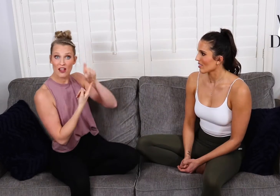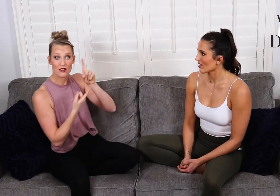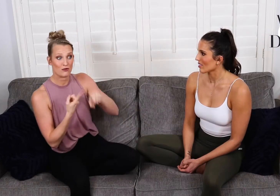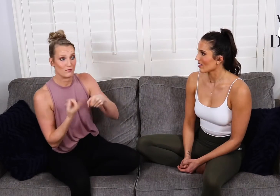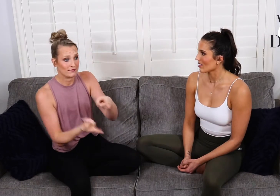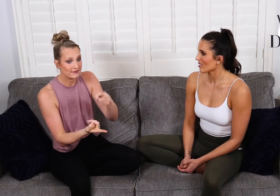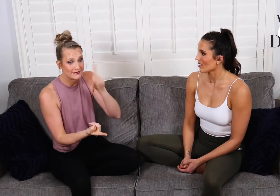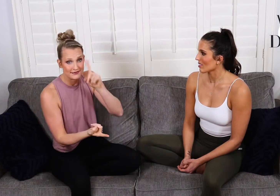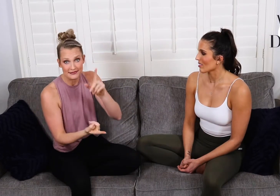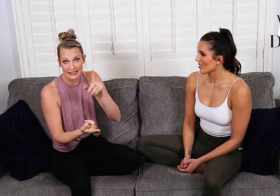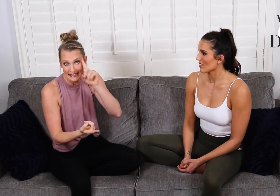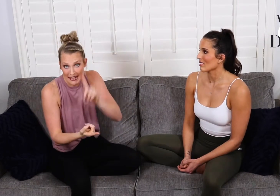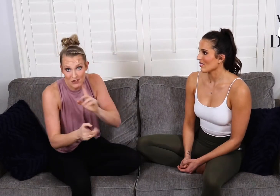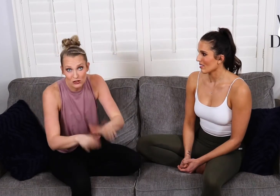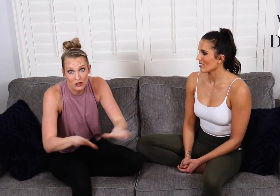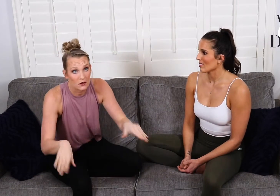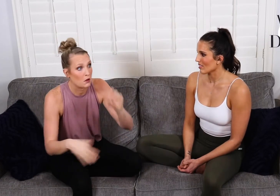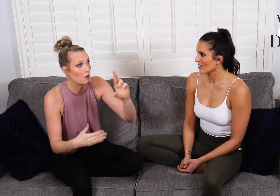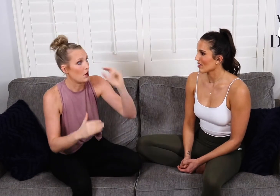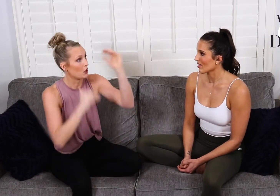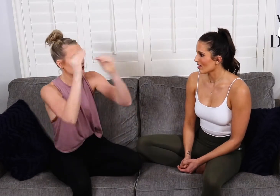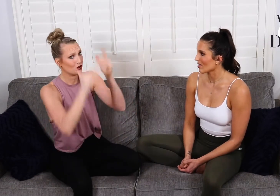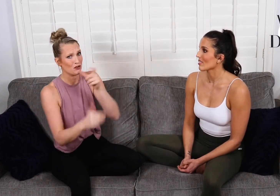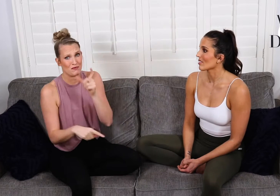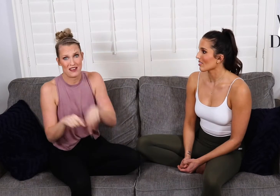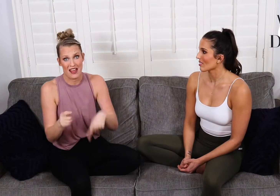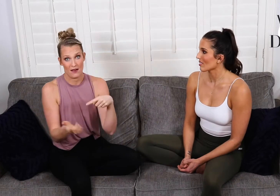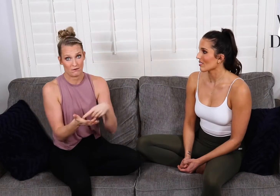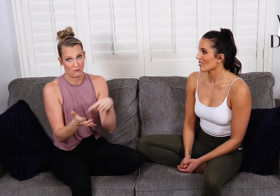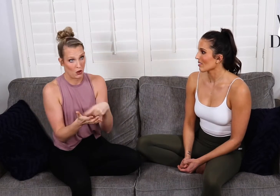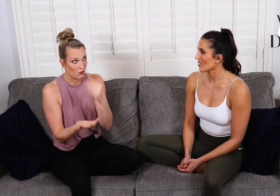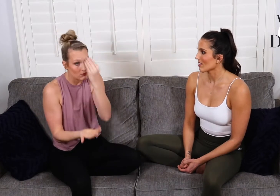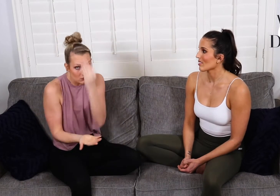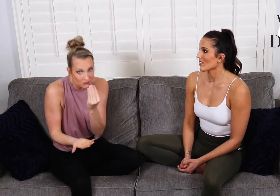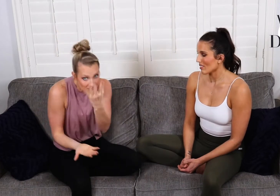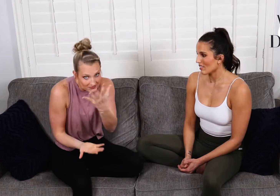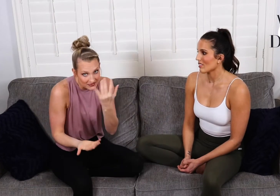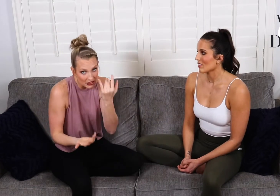is providing hearing aids to Deaf children and Deaf adults who can't afford them and in